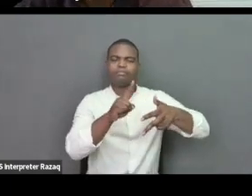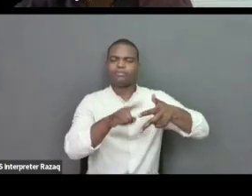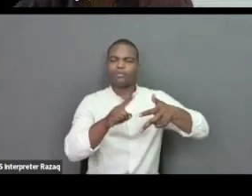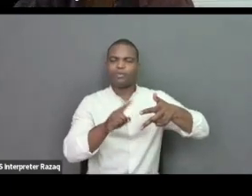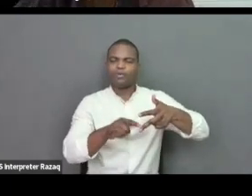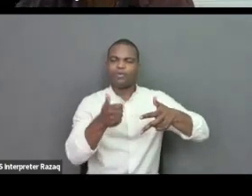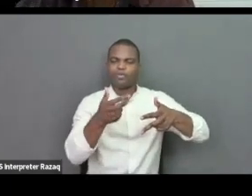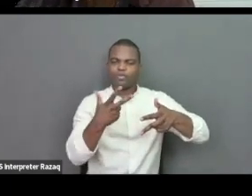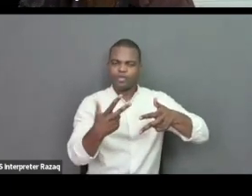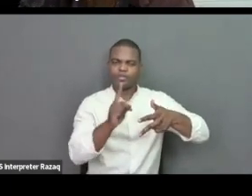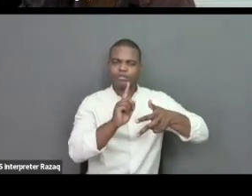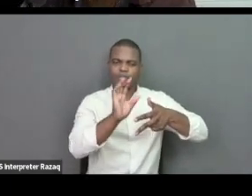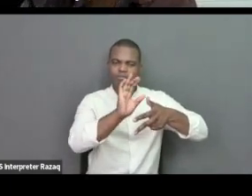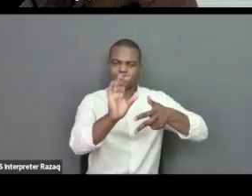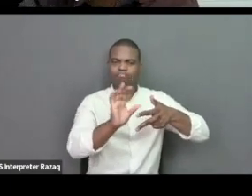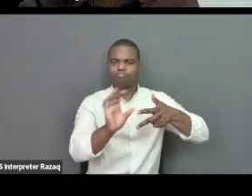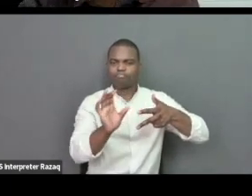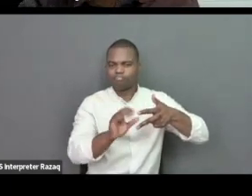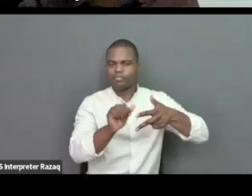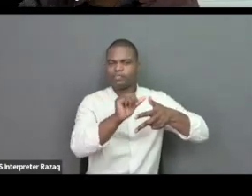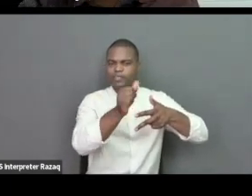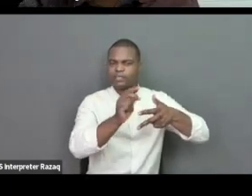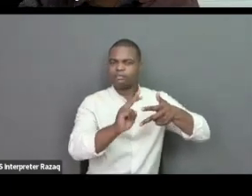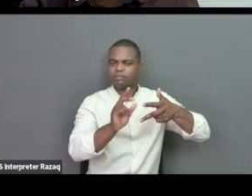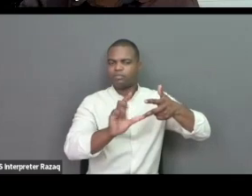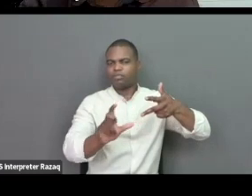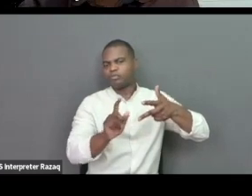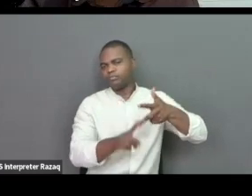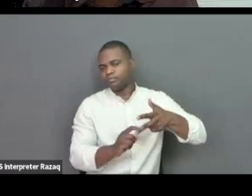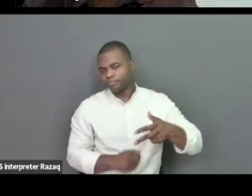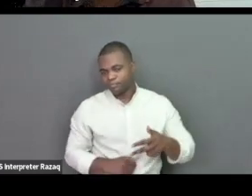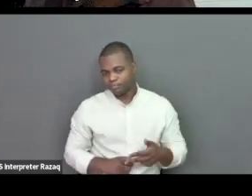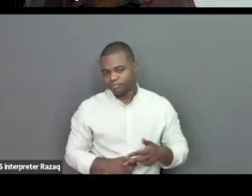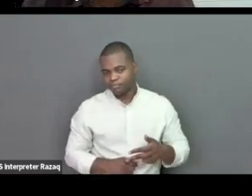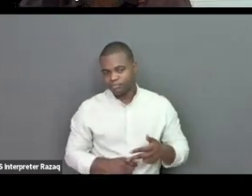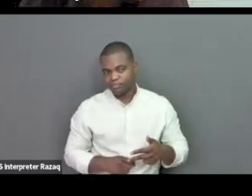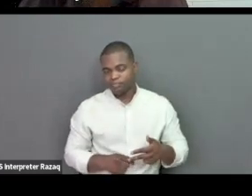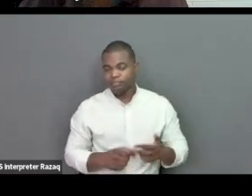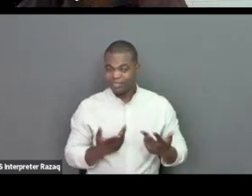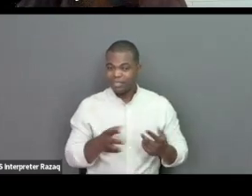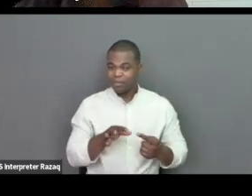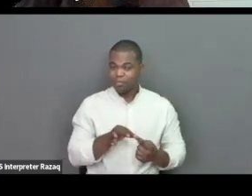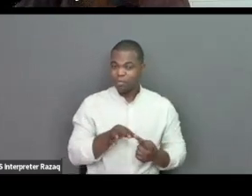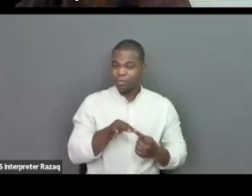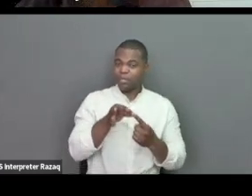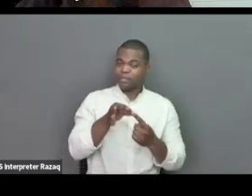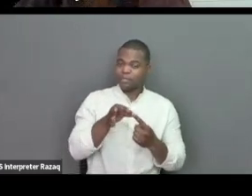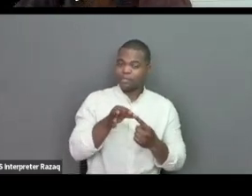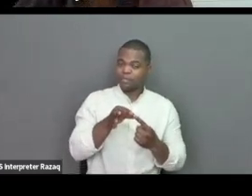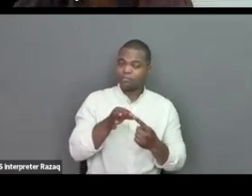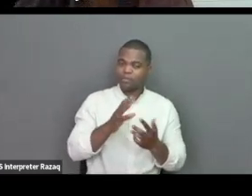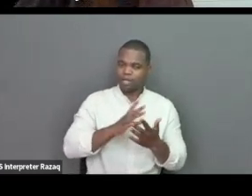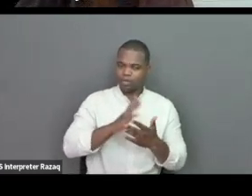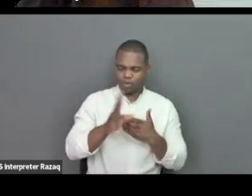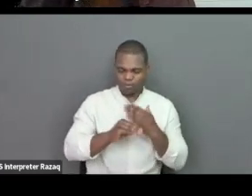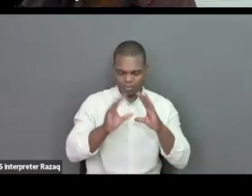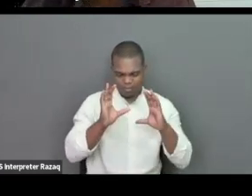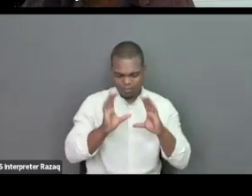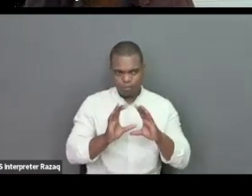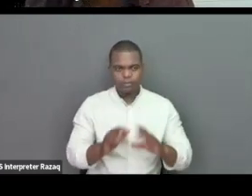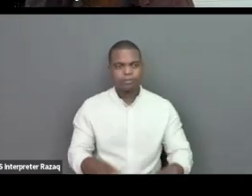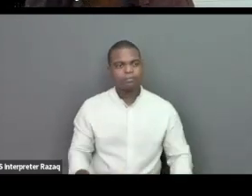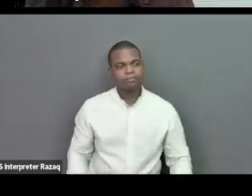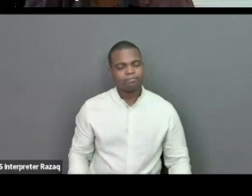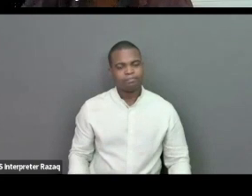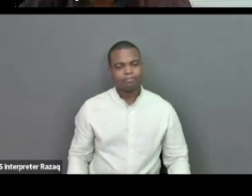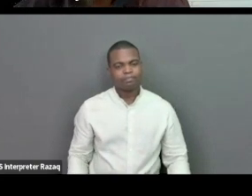curriculum details.